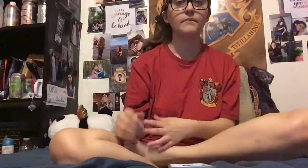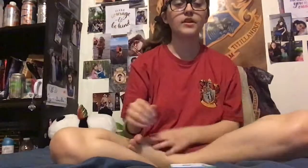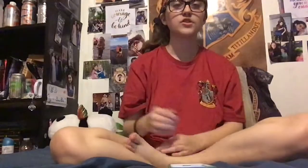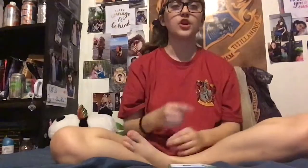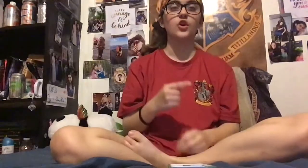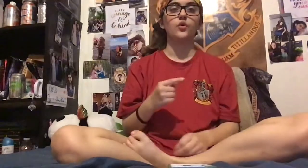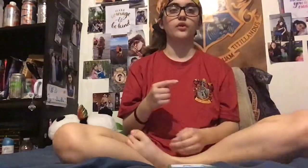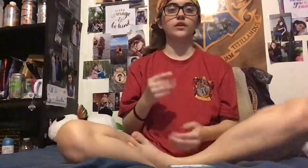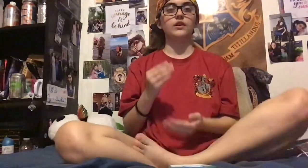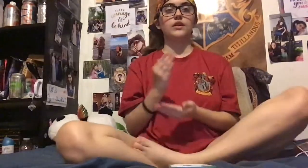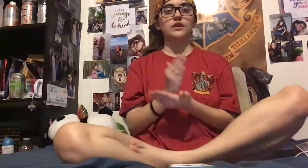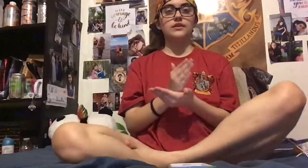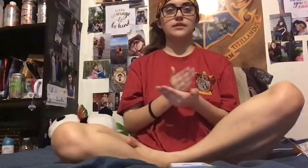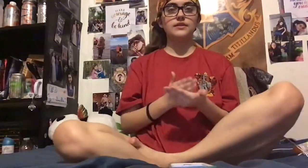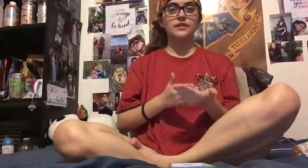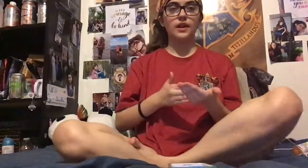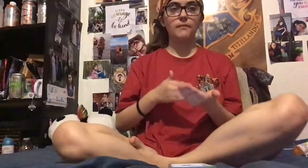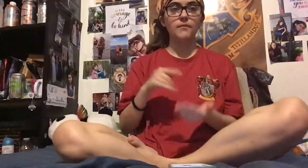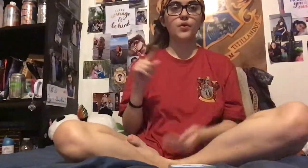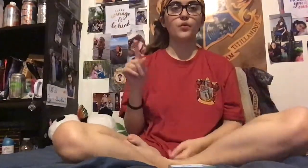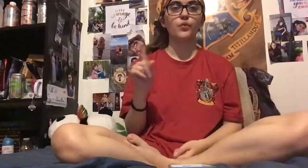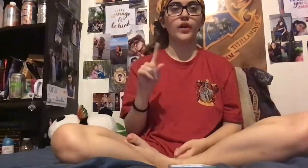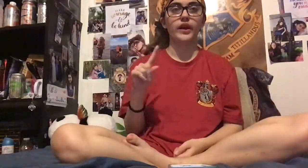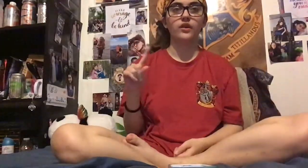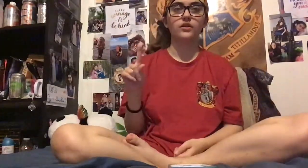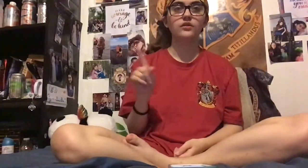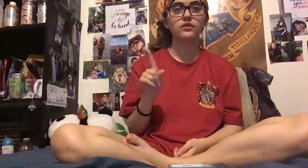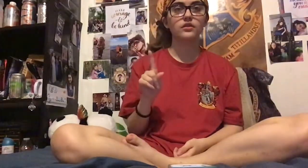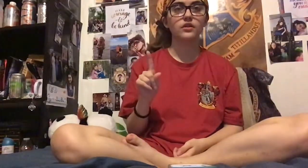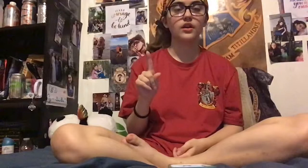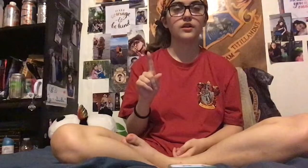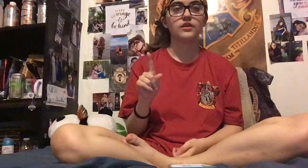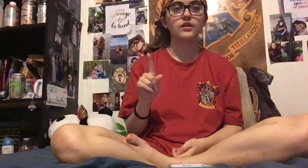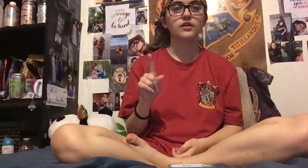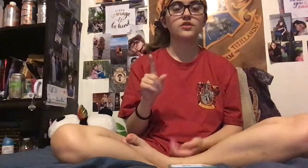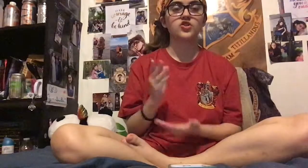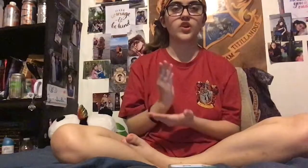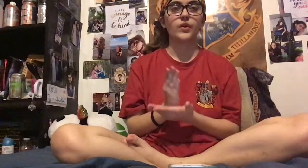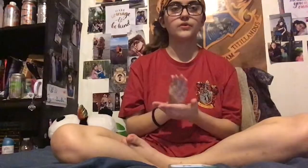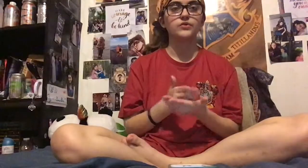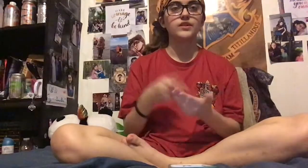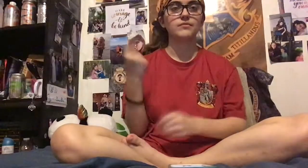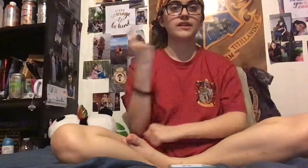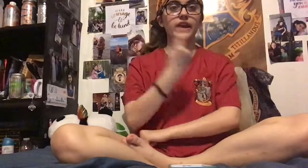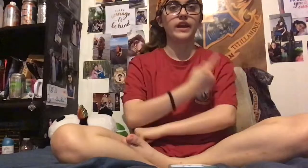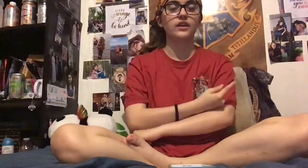so some where It's also someday